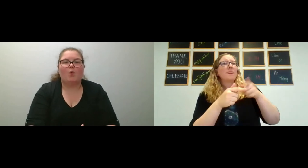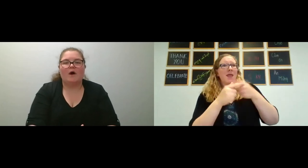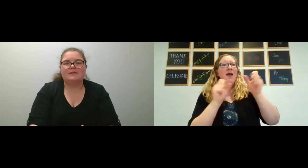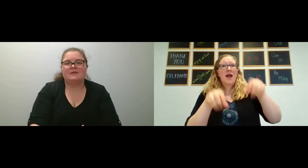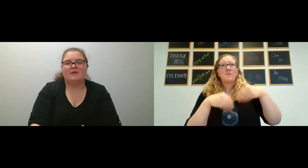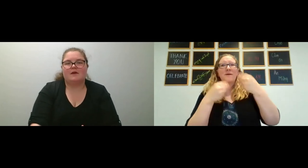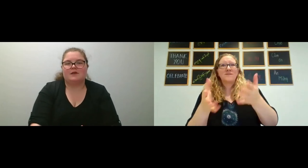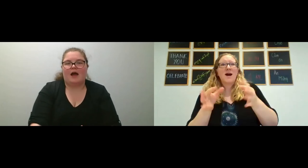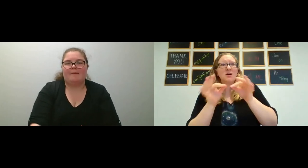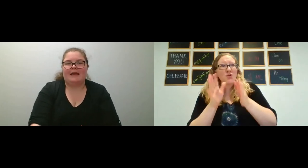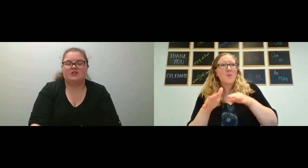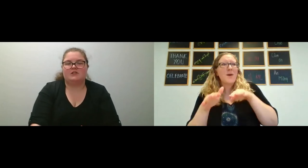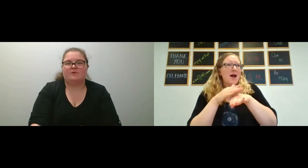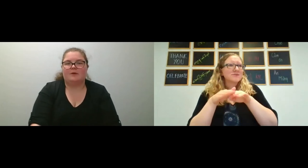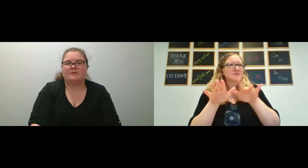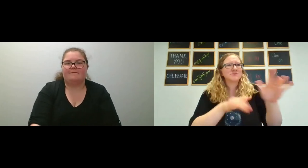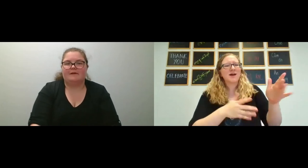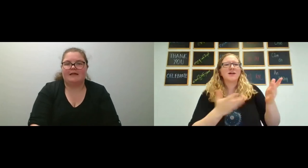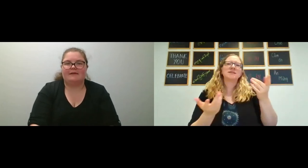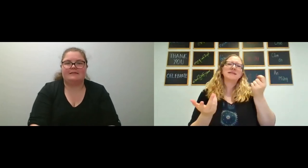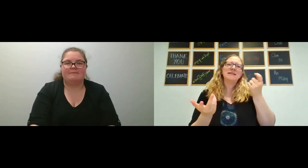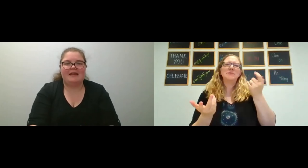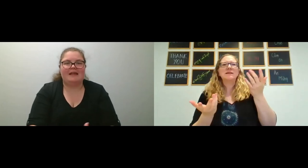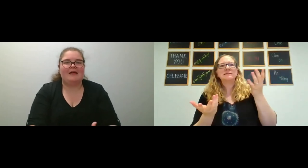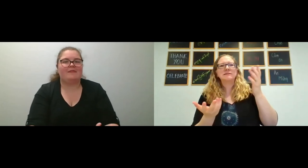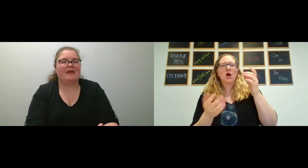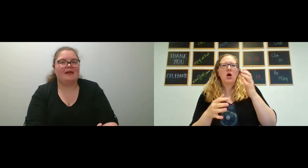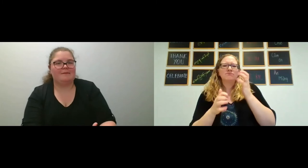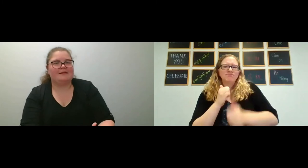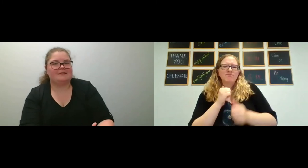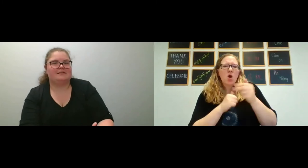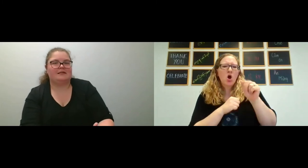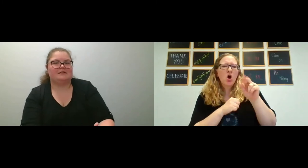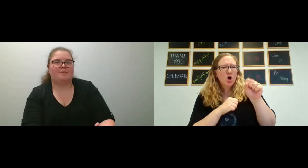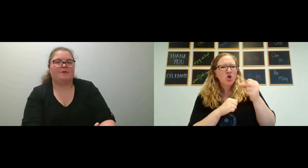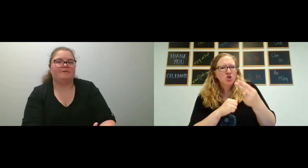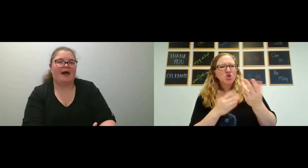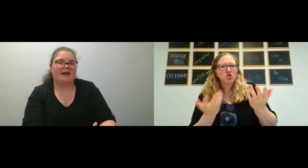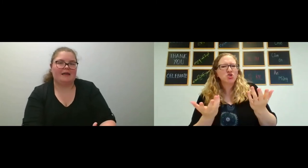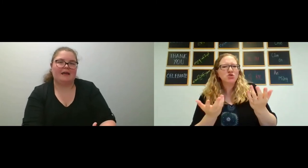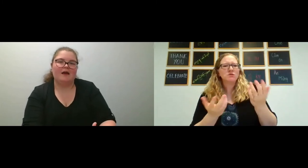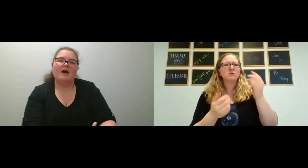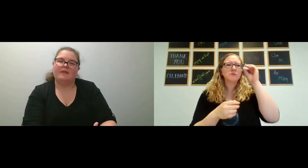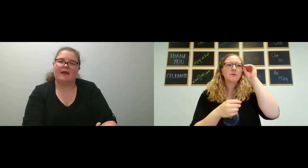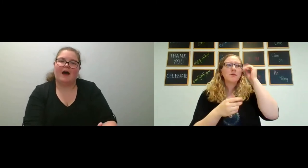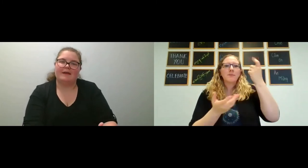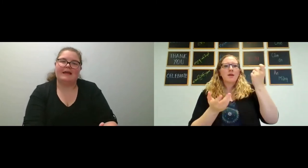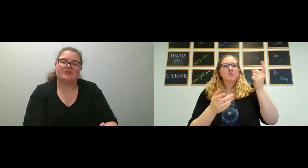Once those accommodations forms are filled out and submitted, then the businesses are providing the accommodations.